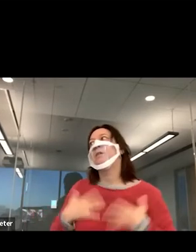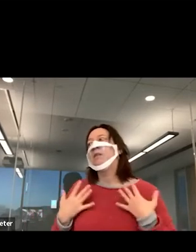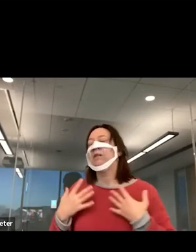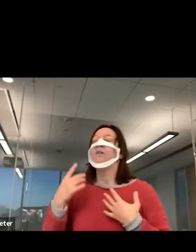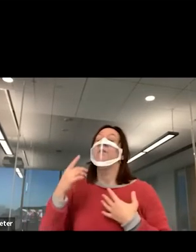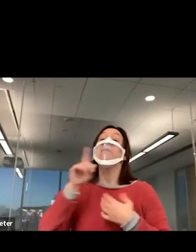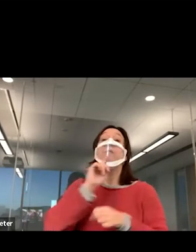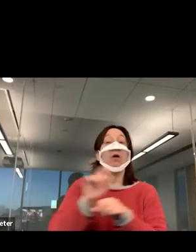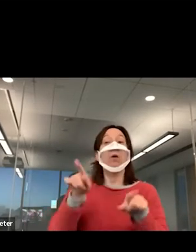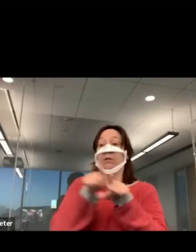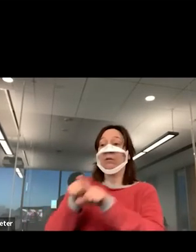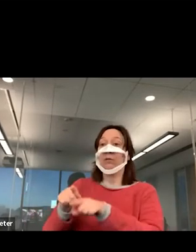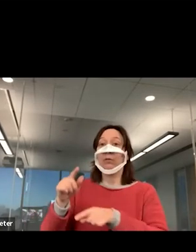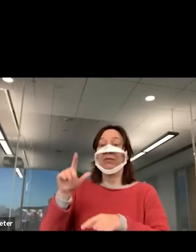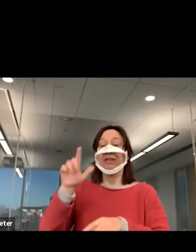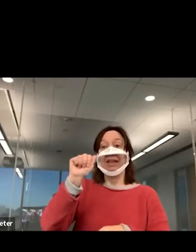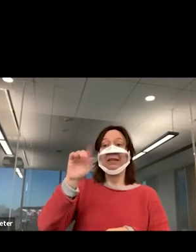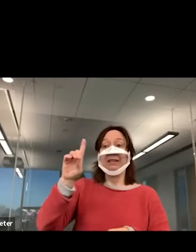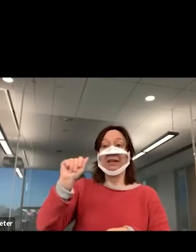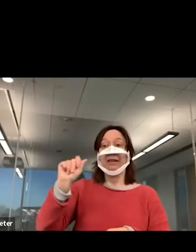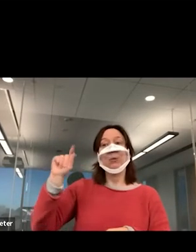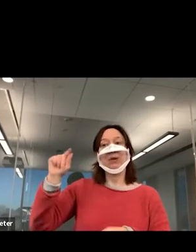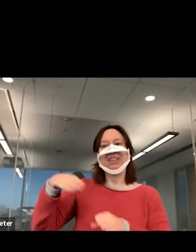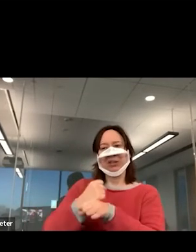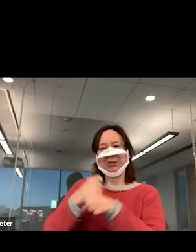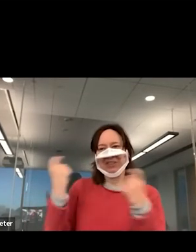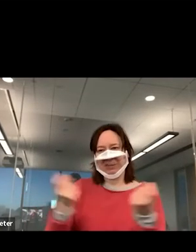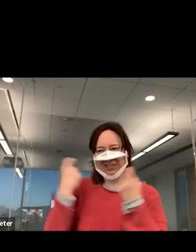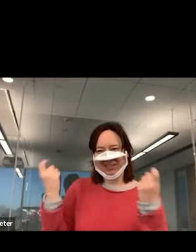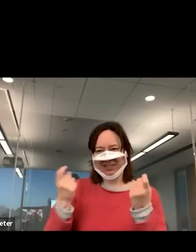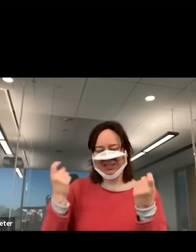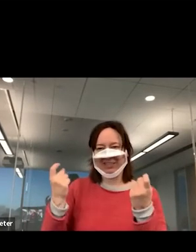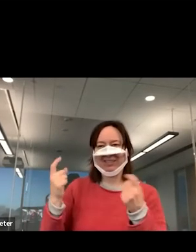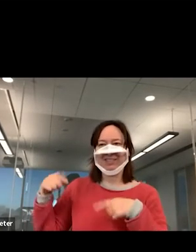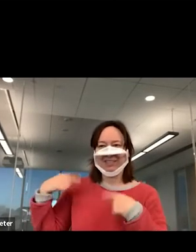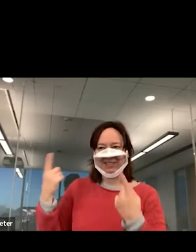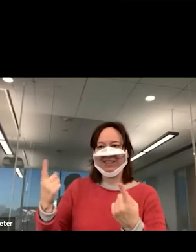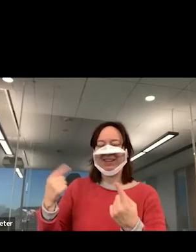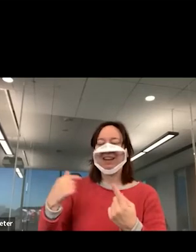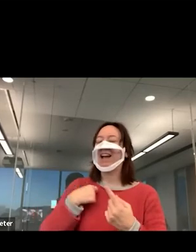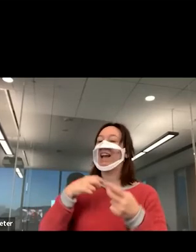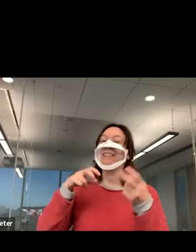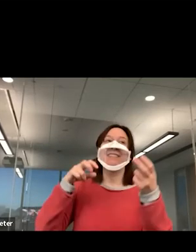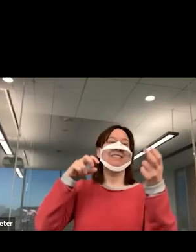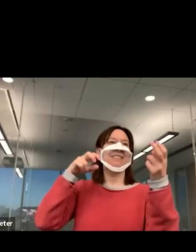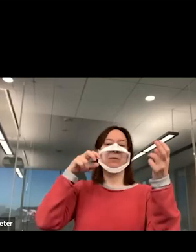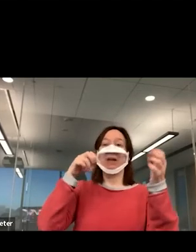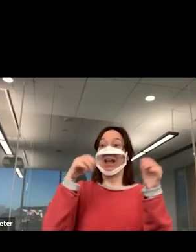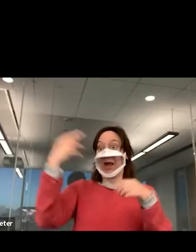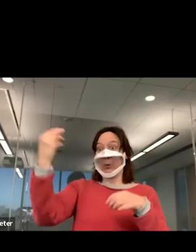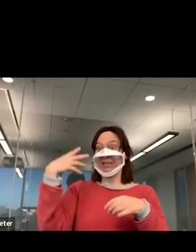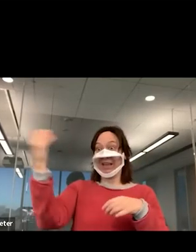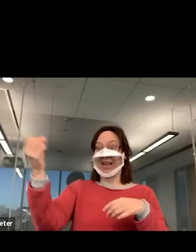anniversary of the signing of the ada and i got to sit right next to him outside um it was i don't